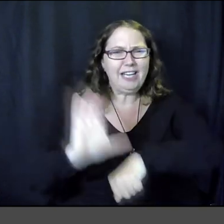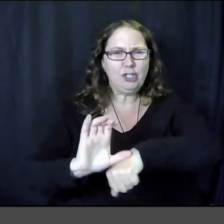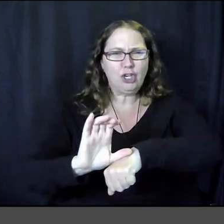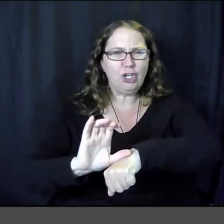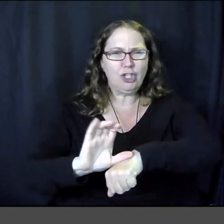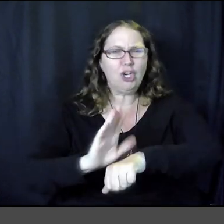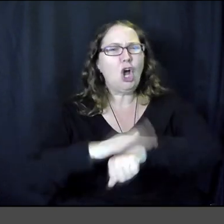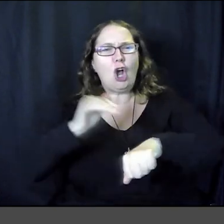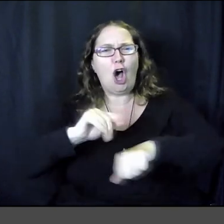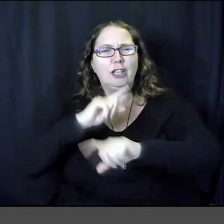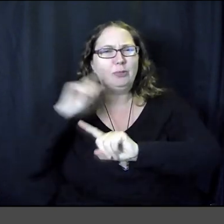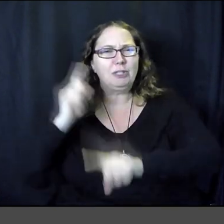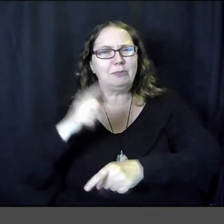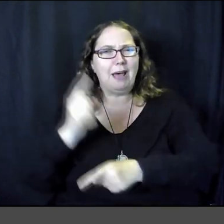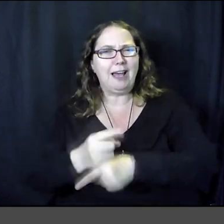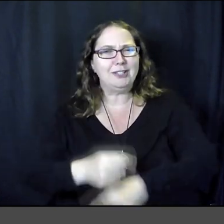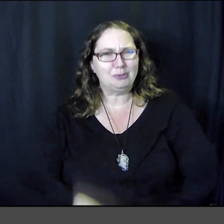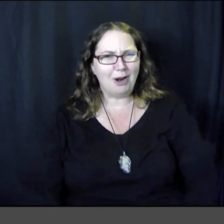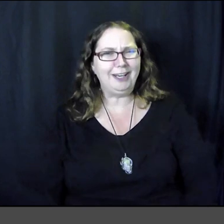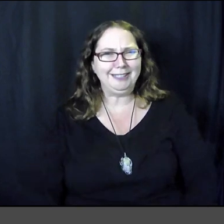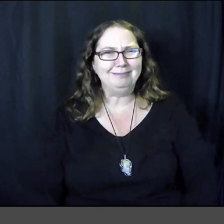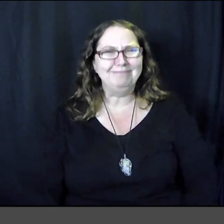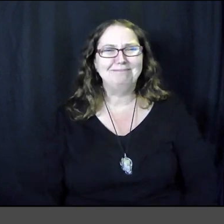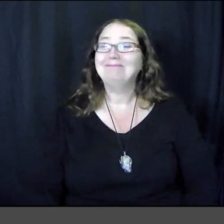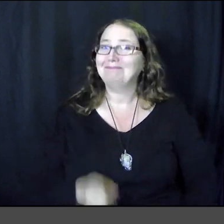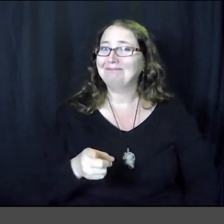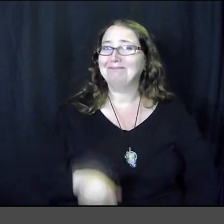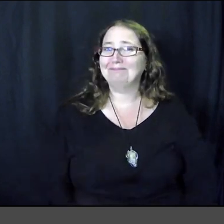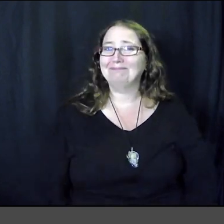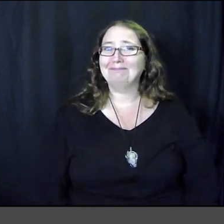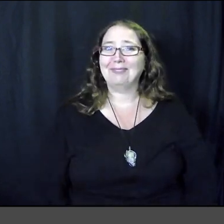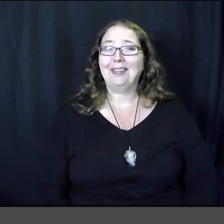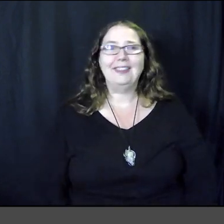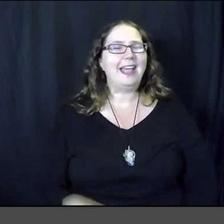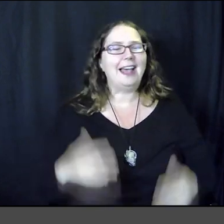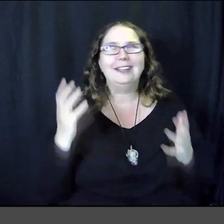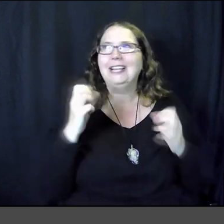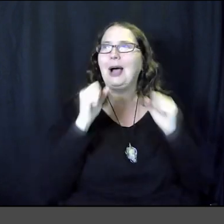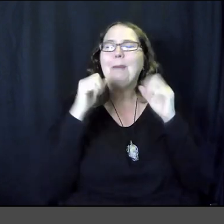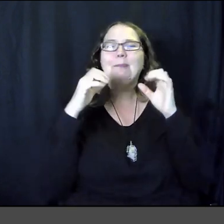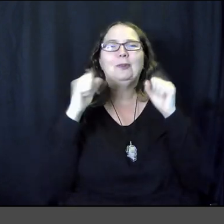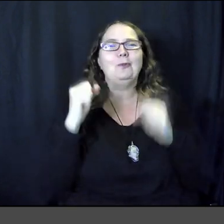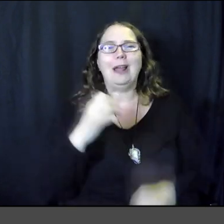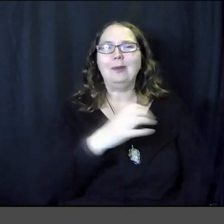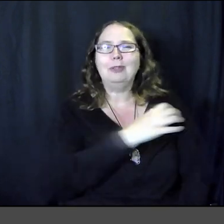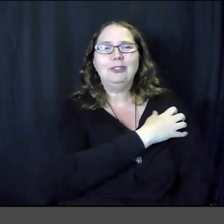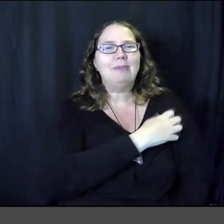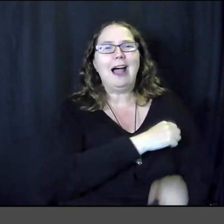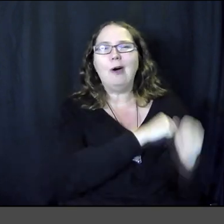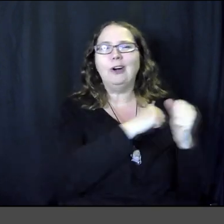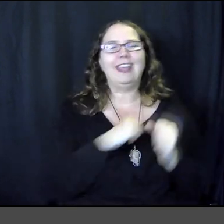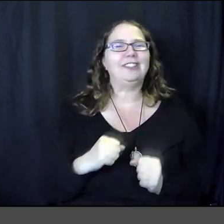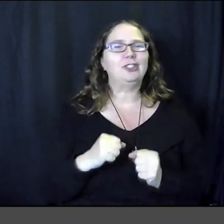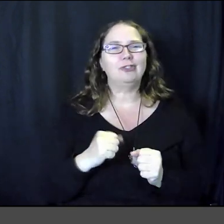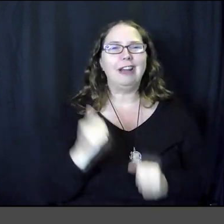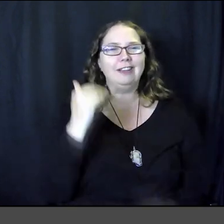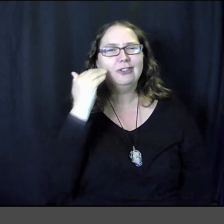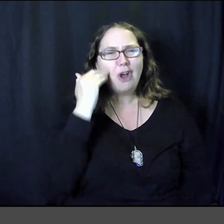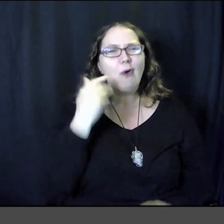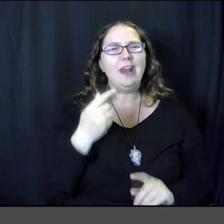AND YEAH, AND THAT INCREDIBLE STRENGTH THAT COMES FROM KNOWING THAT HISTORY, KNOWING THAT PEOPLE HAVE LOOKED AT IT